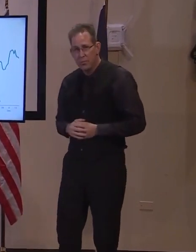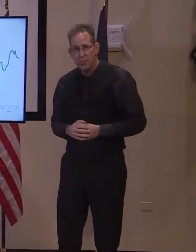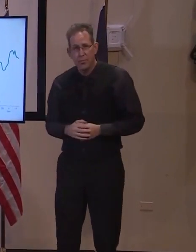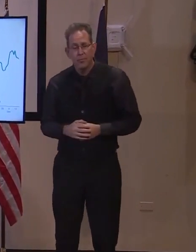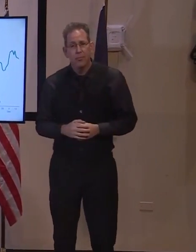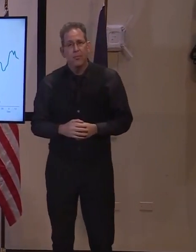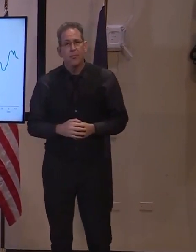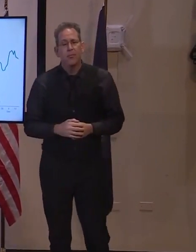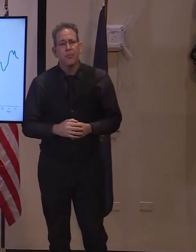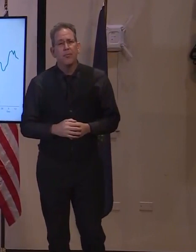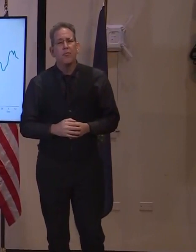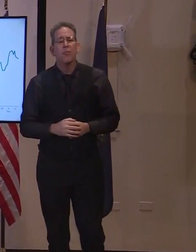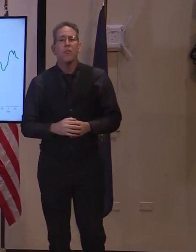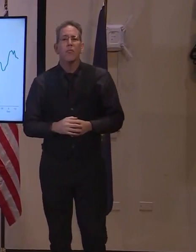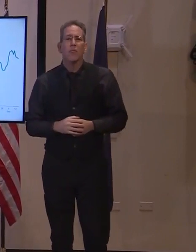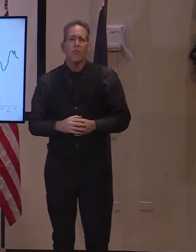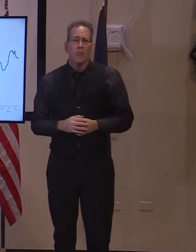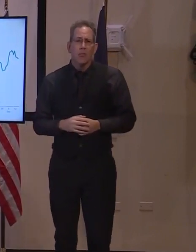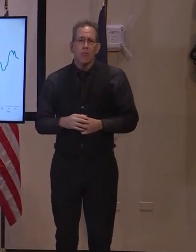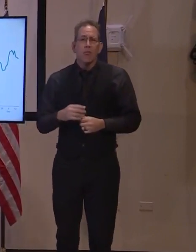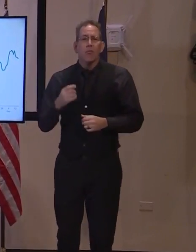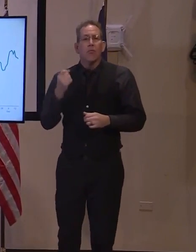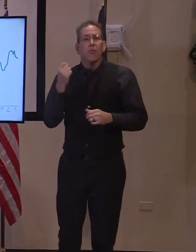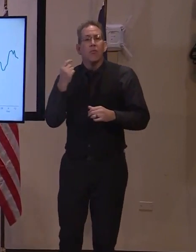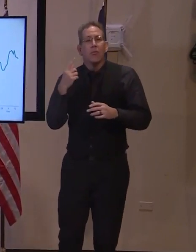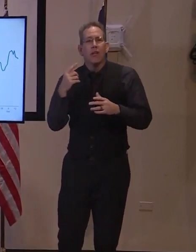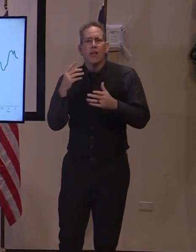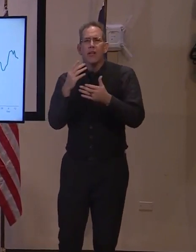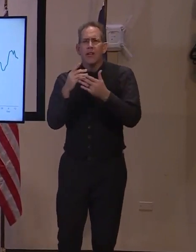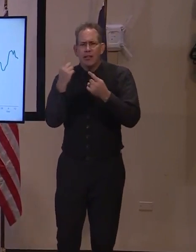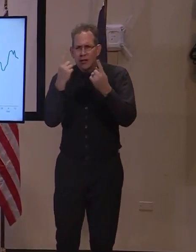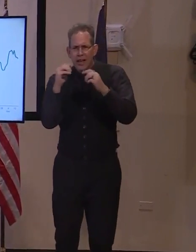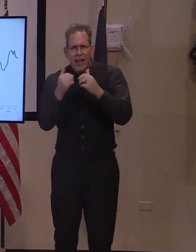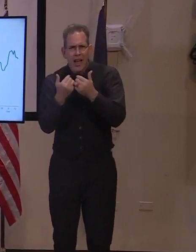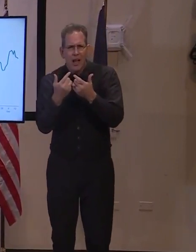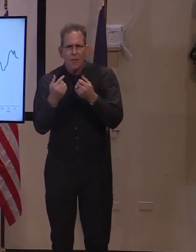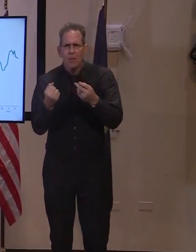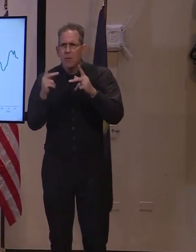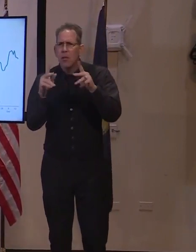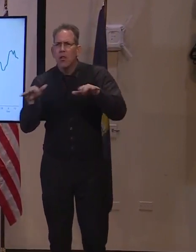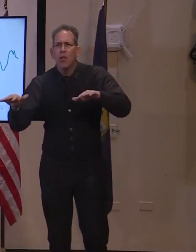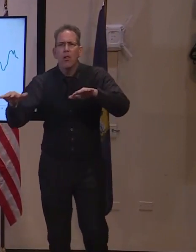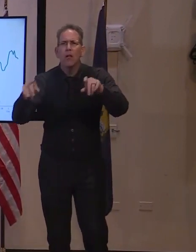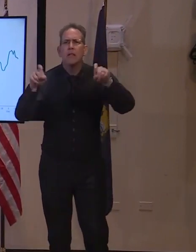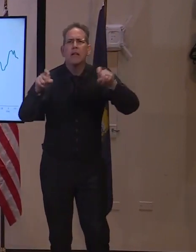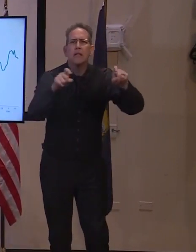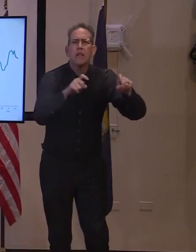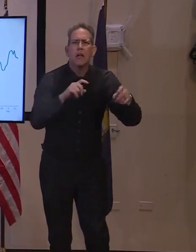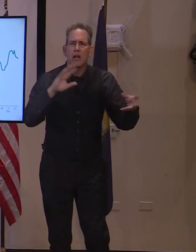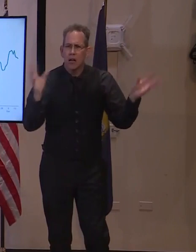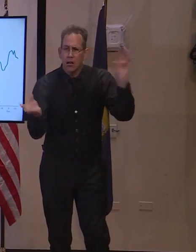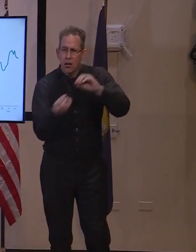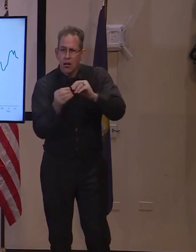when you look at the numbers relative to the amount of testing and the positivity rate, you will see that testing was down over the last seven